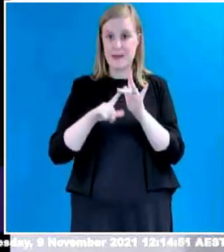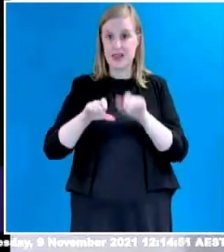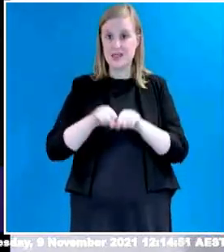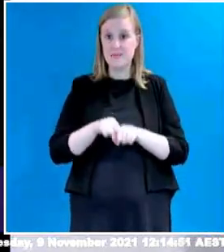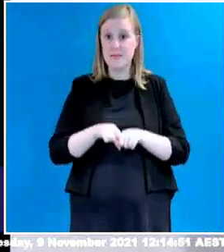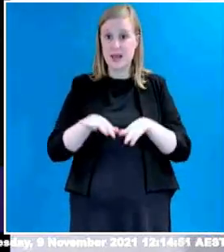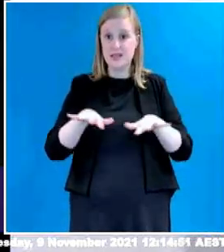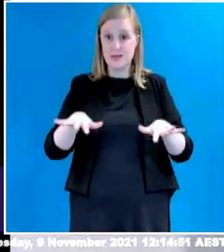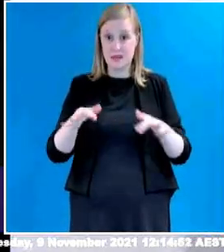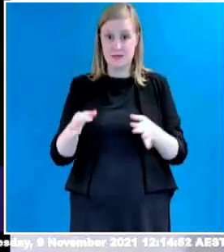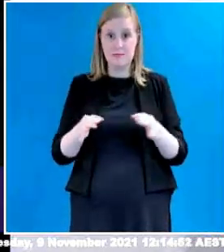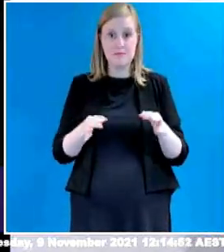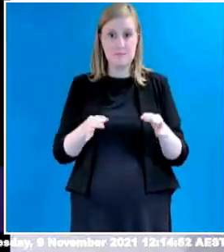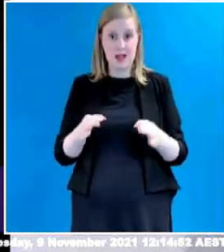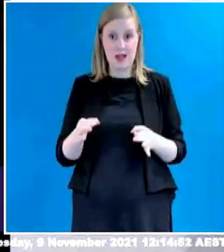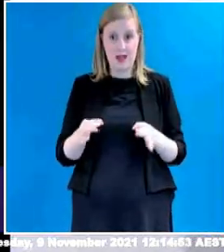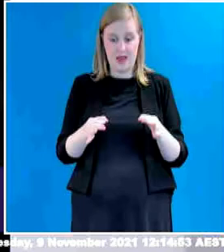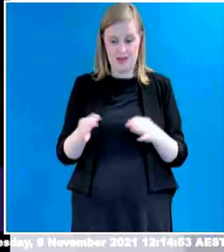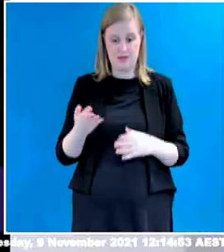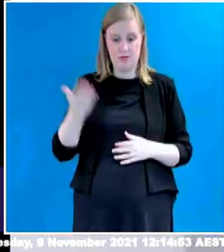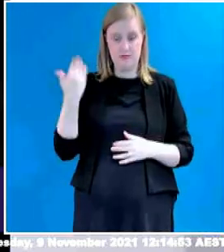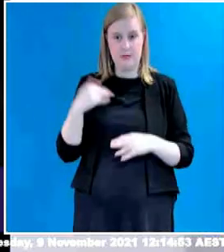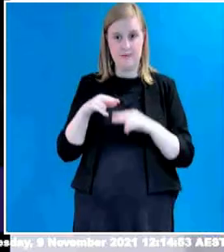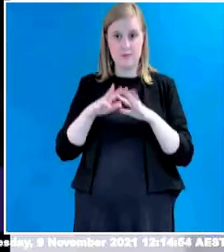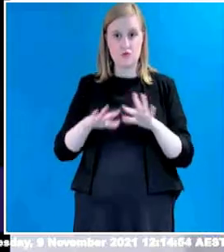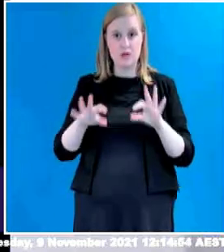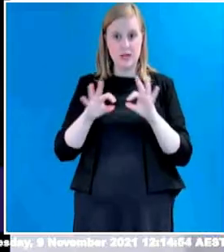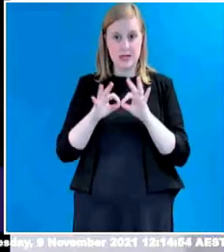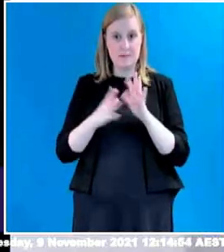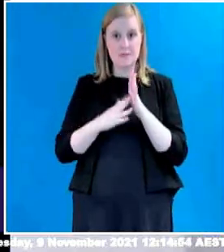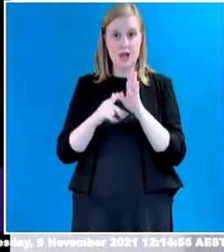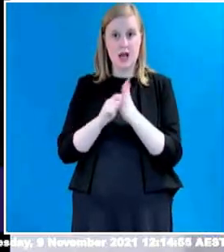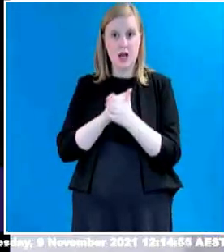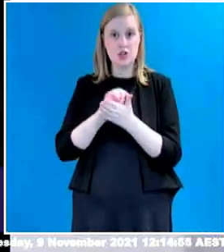This Commission, in fact, did a very good analysis of the absence of